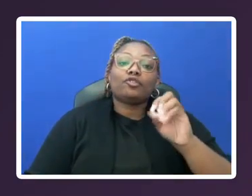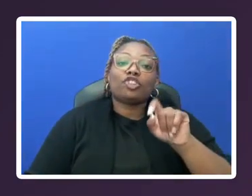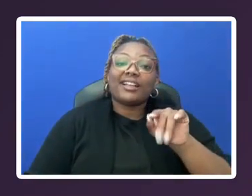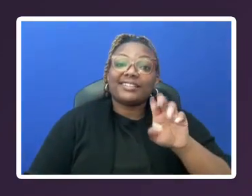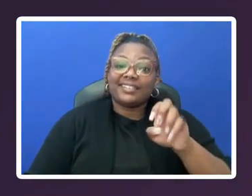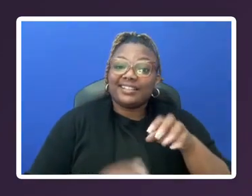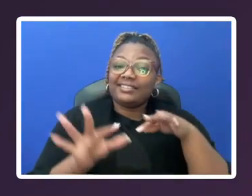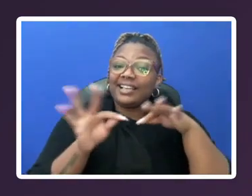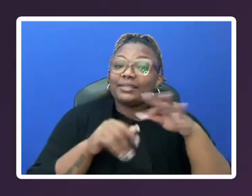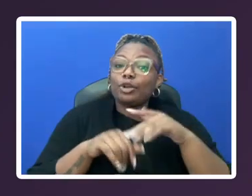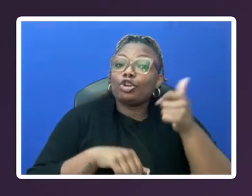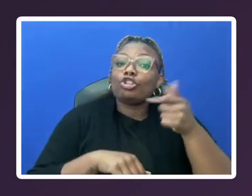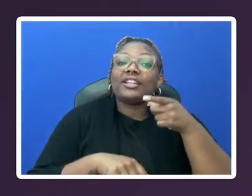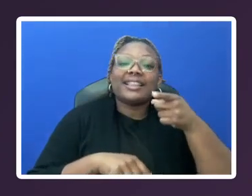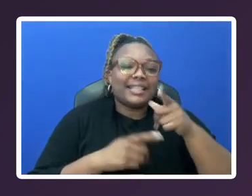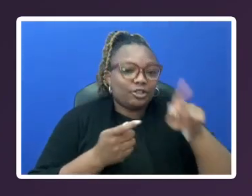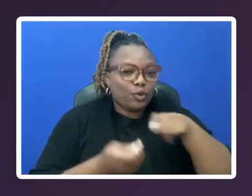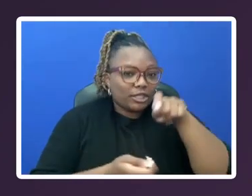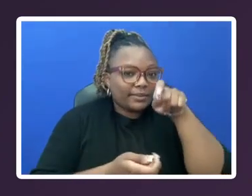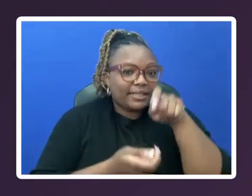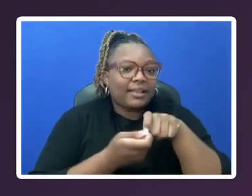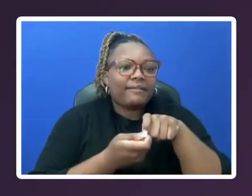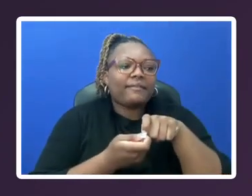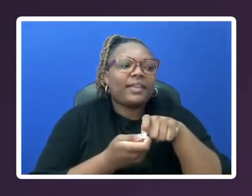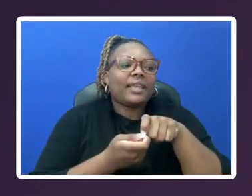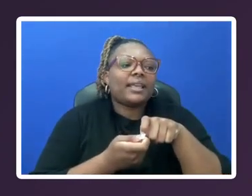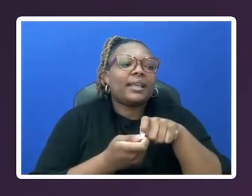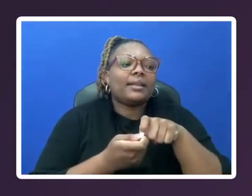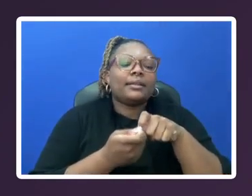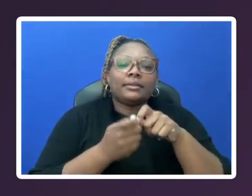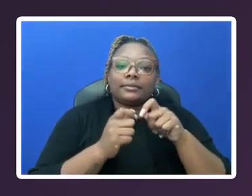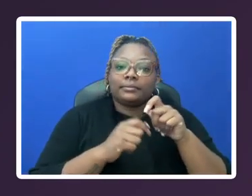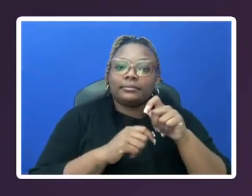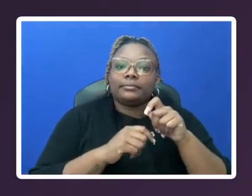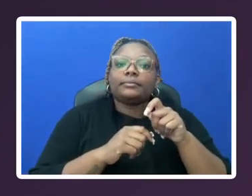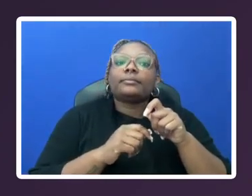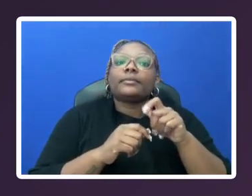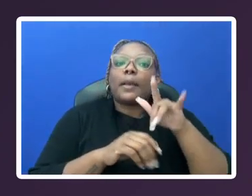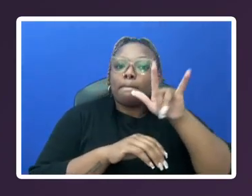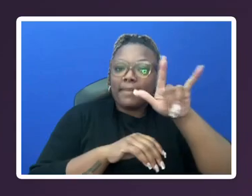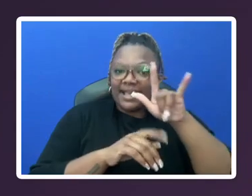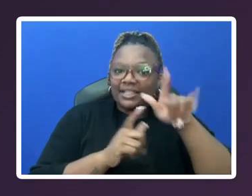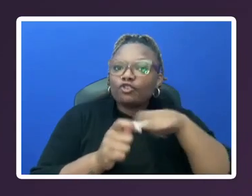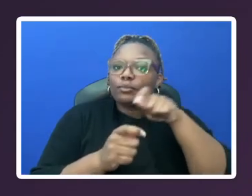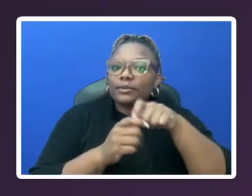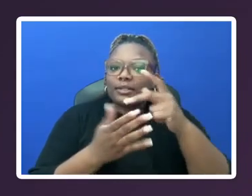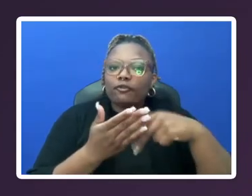very specific pilots taken from a very specific program. And I can't imagine access to that was